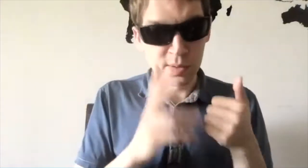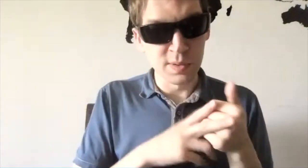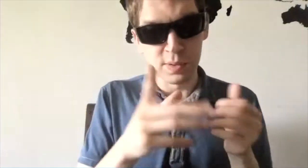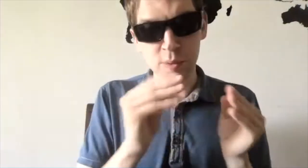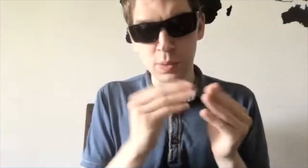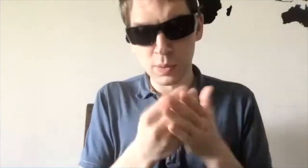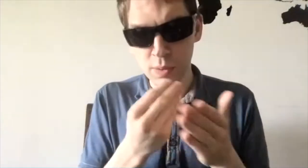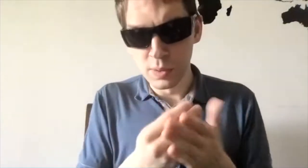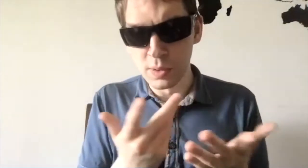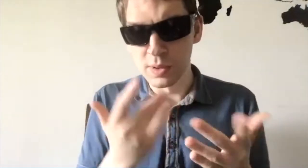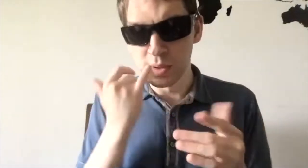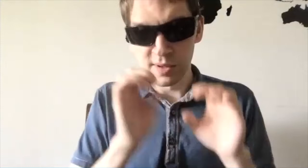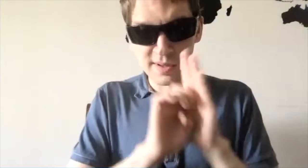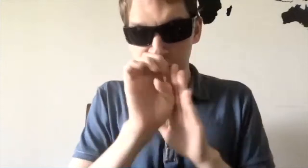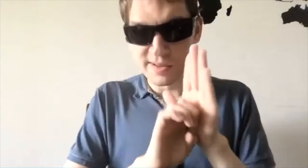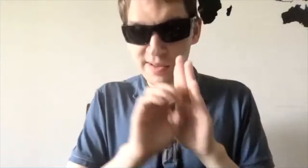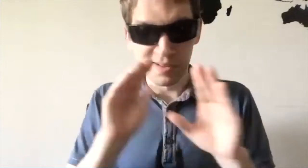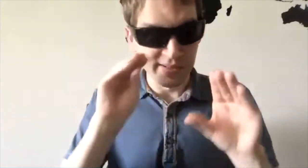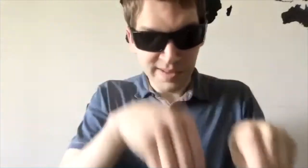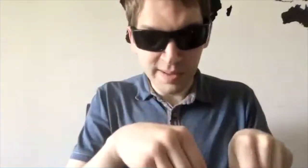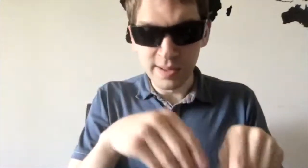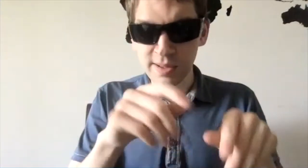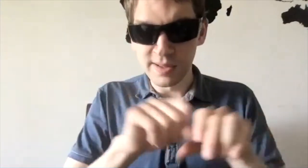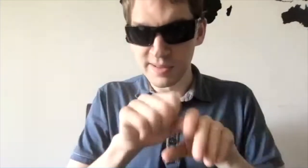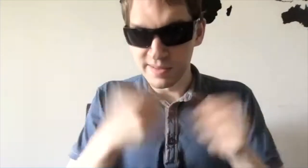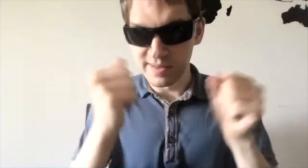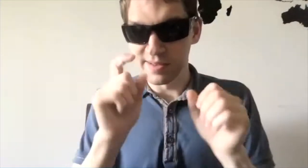If you had that perspective first, that input first on what's needed to